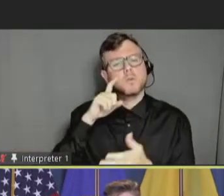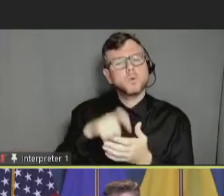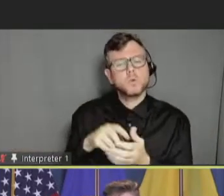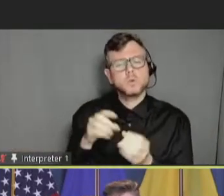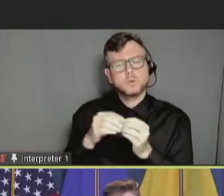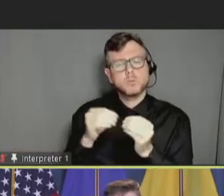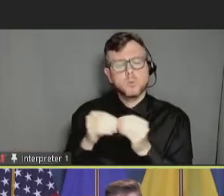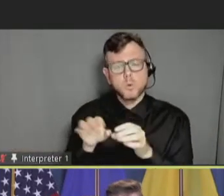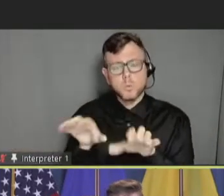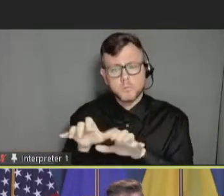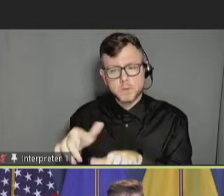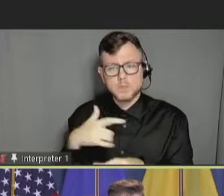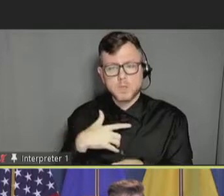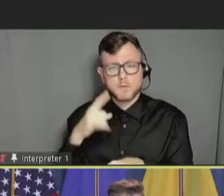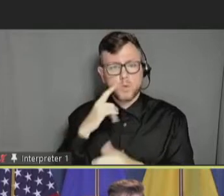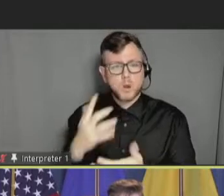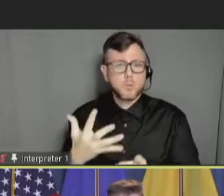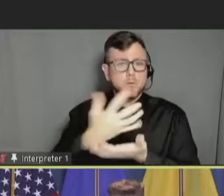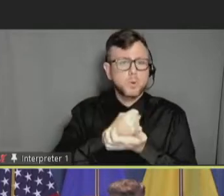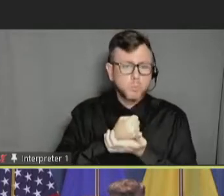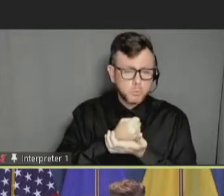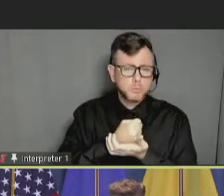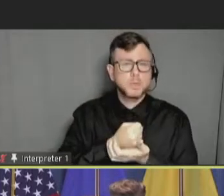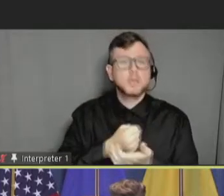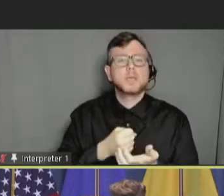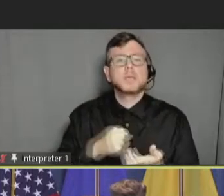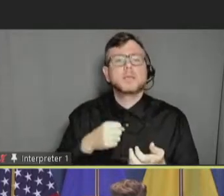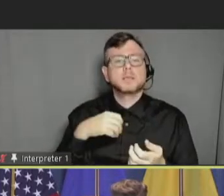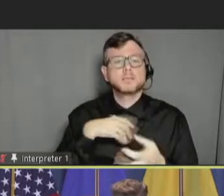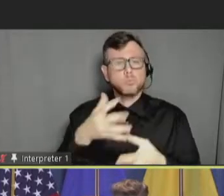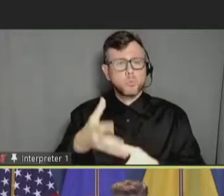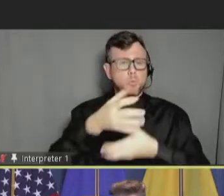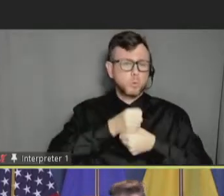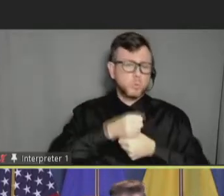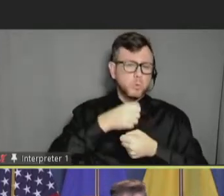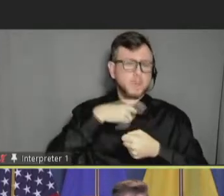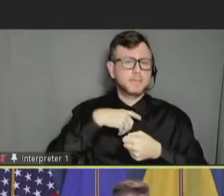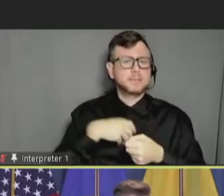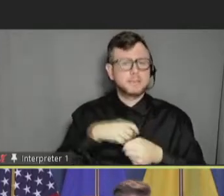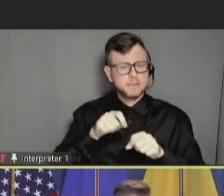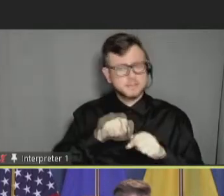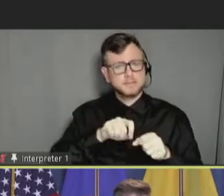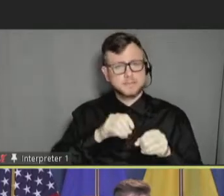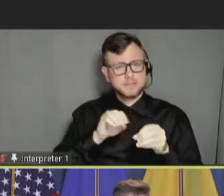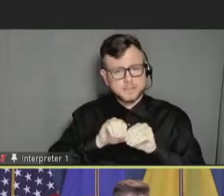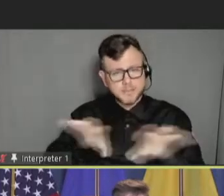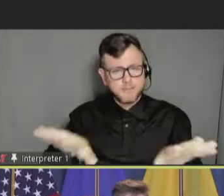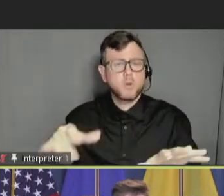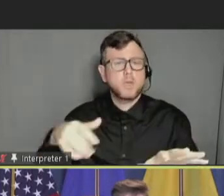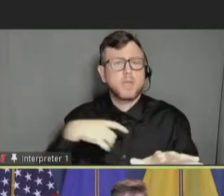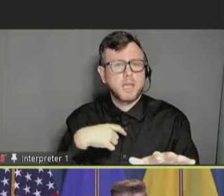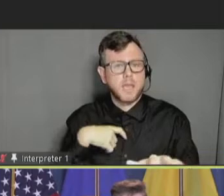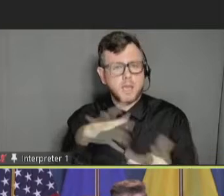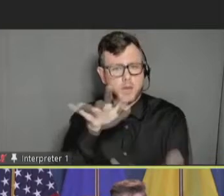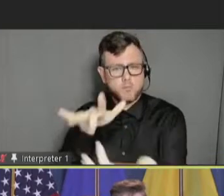to procurement, delivery, and outreach. And this disconnect between policy and practice exists in